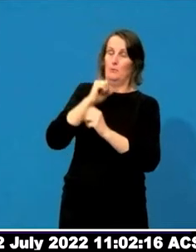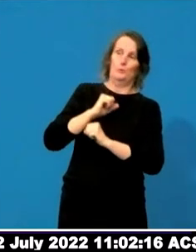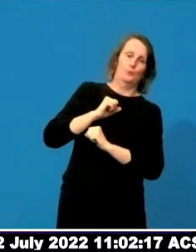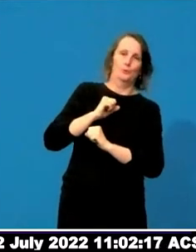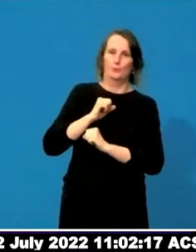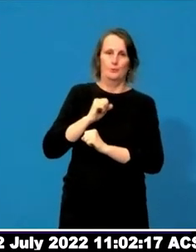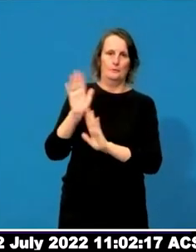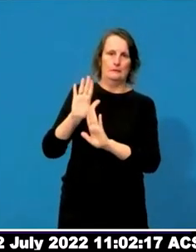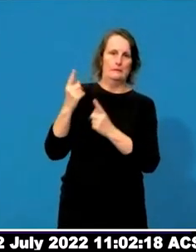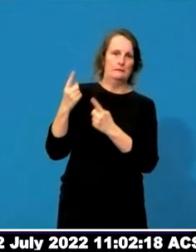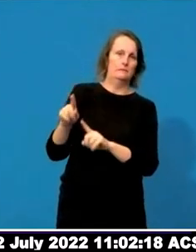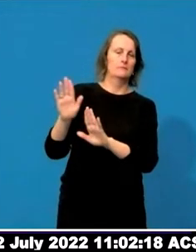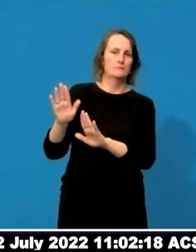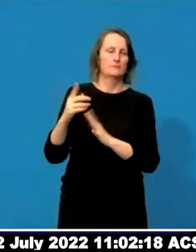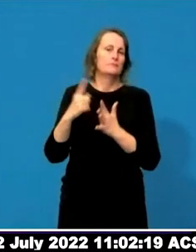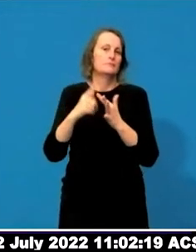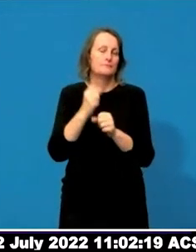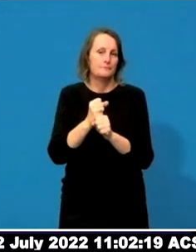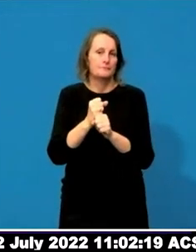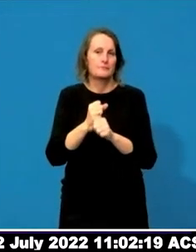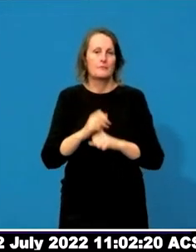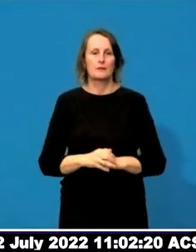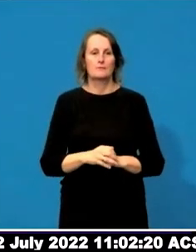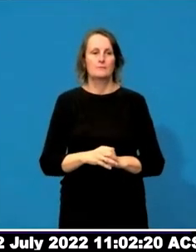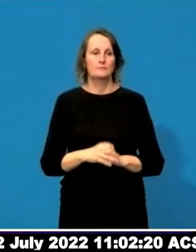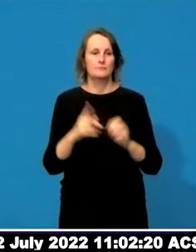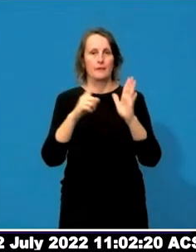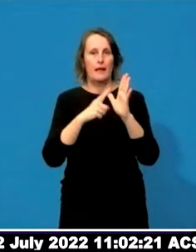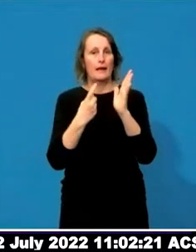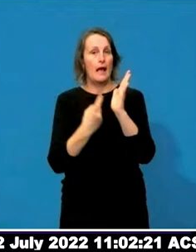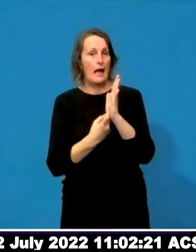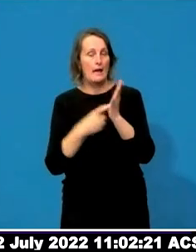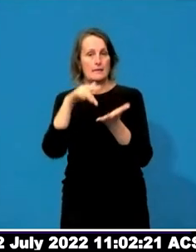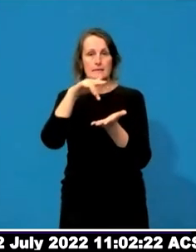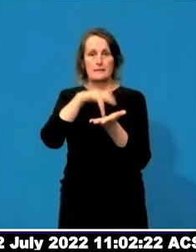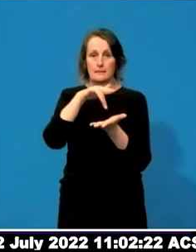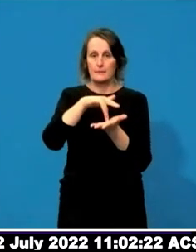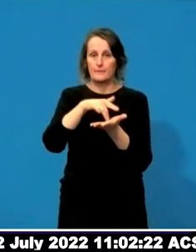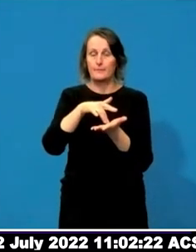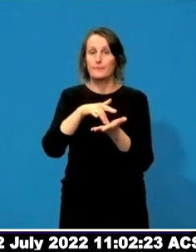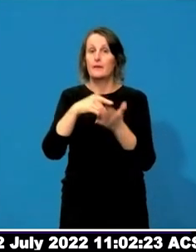So, for example, an art centre in a community that wants to operate